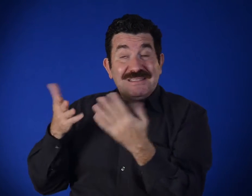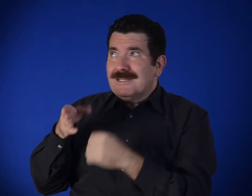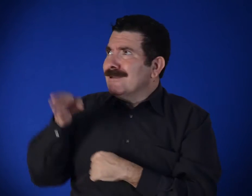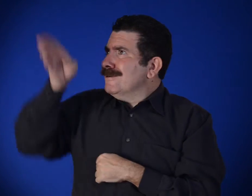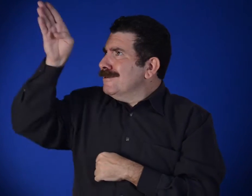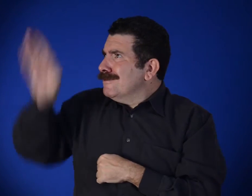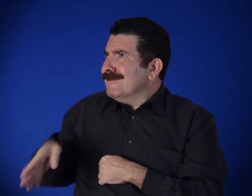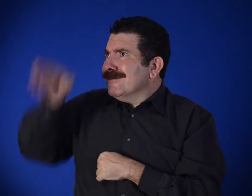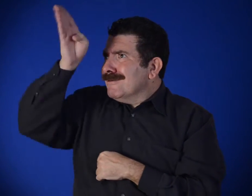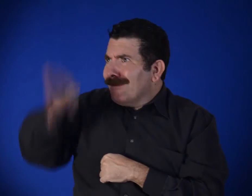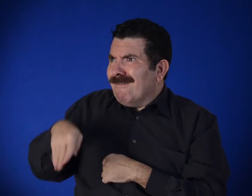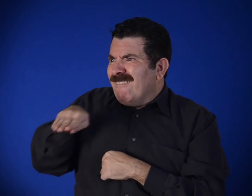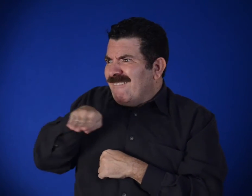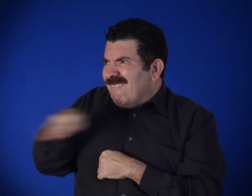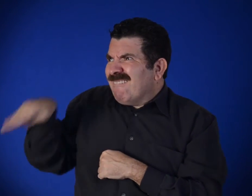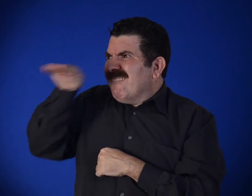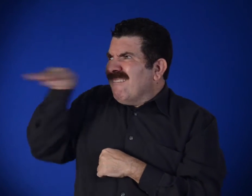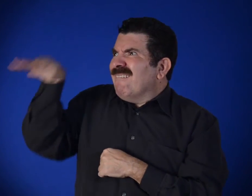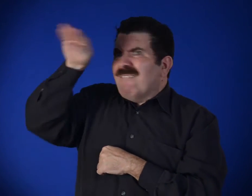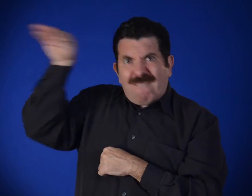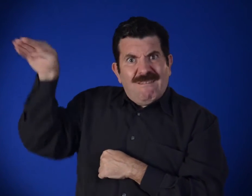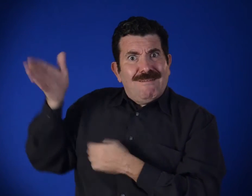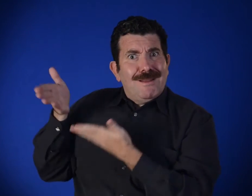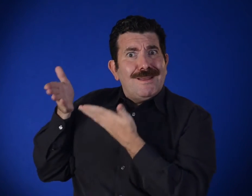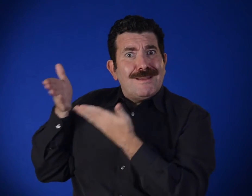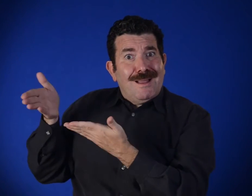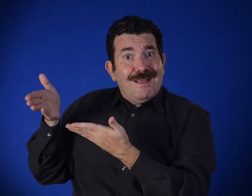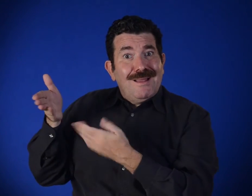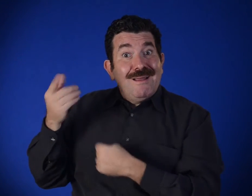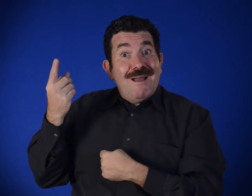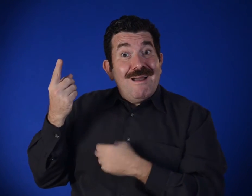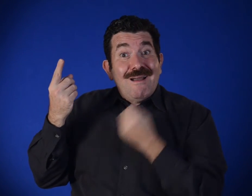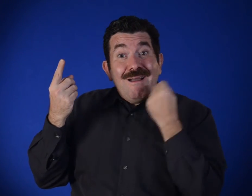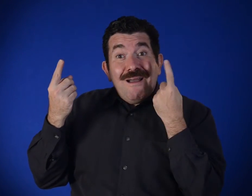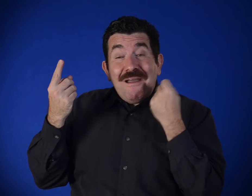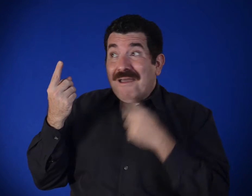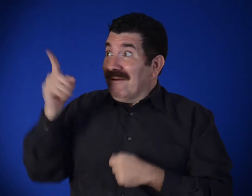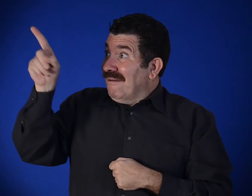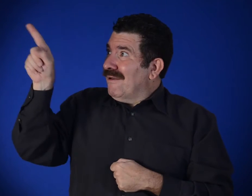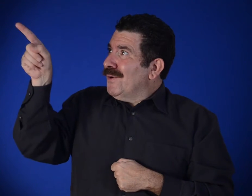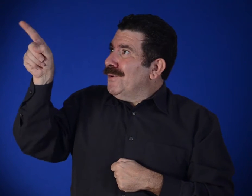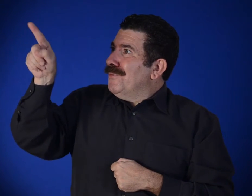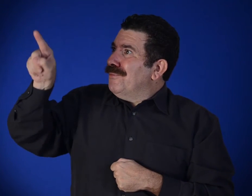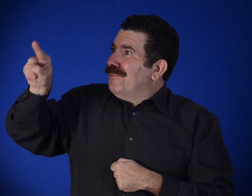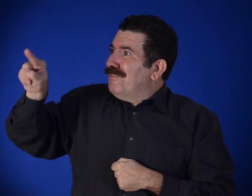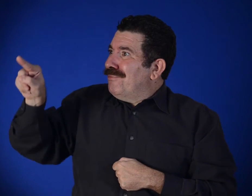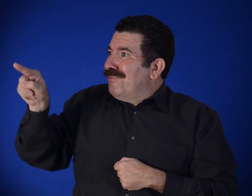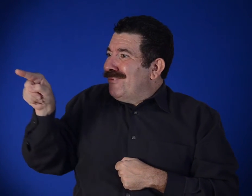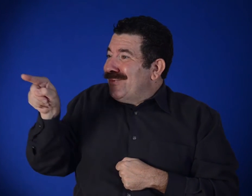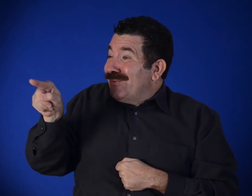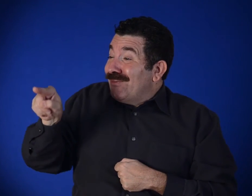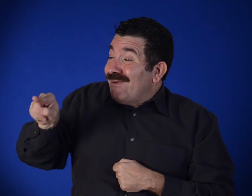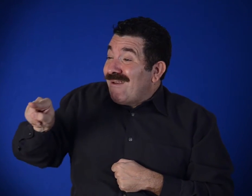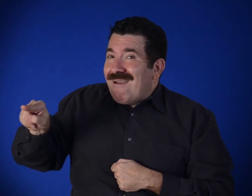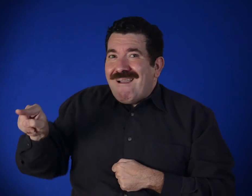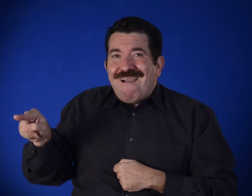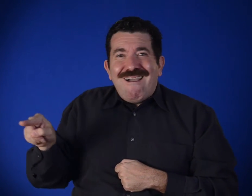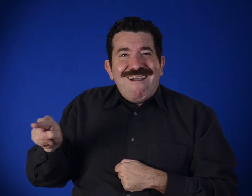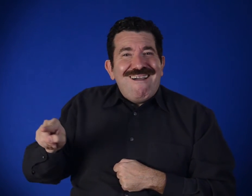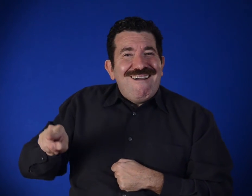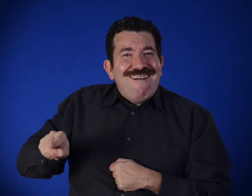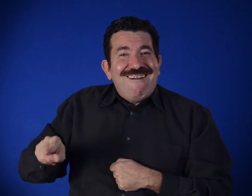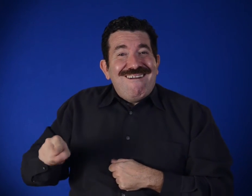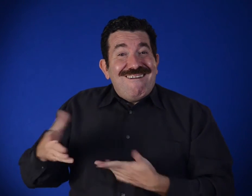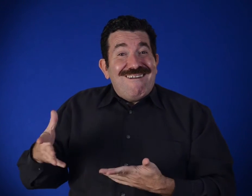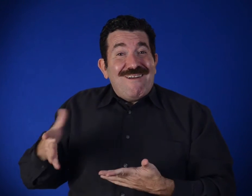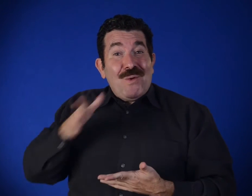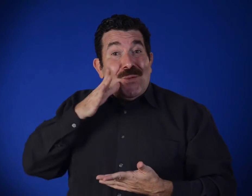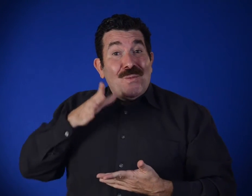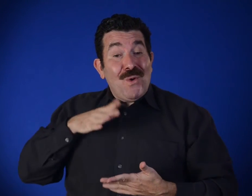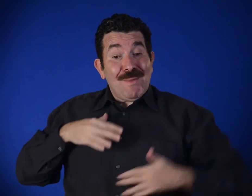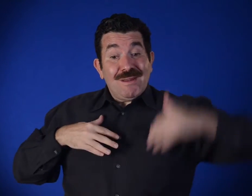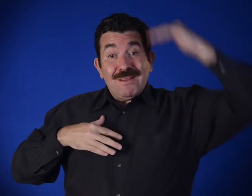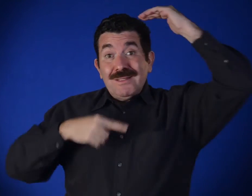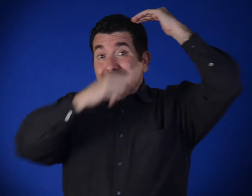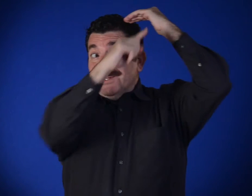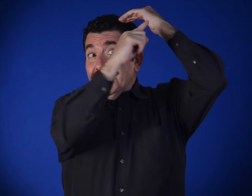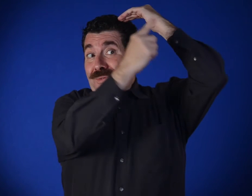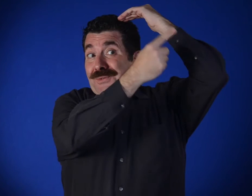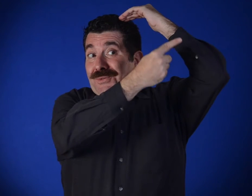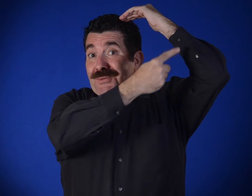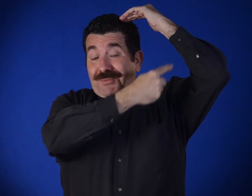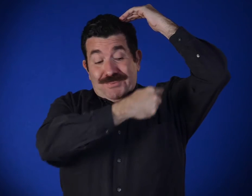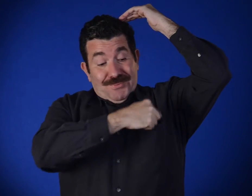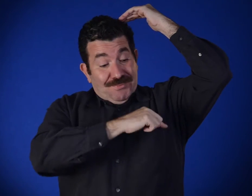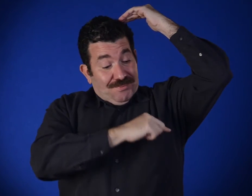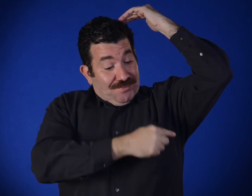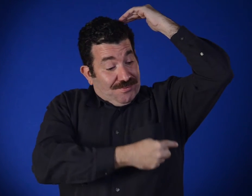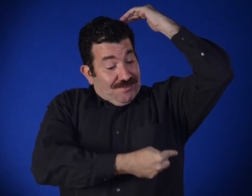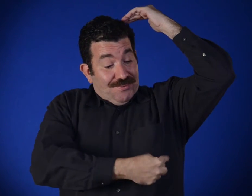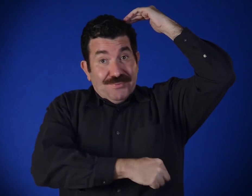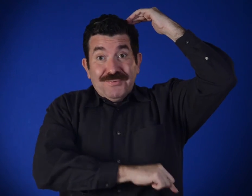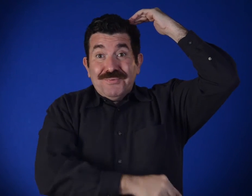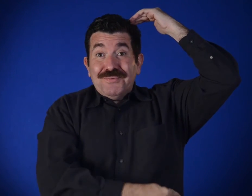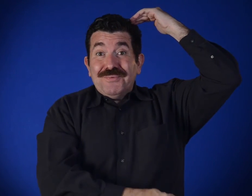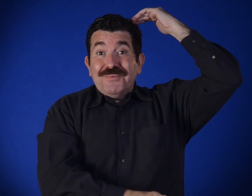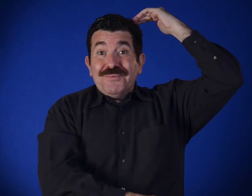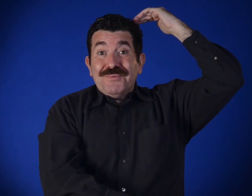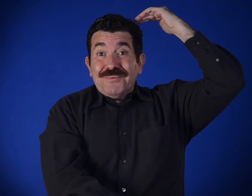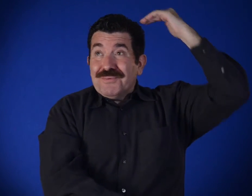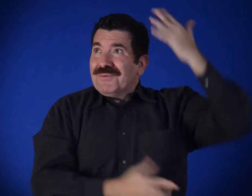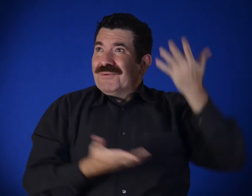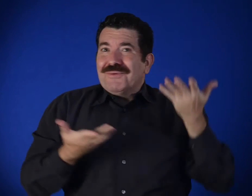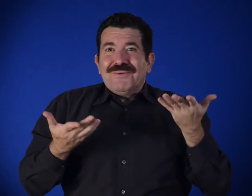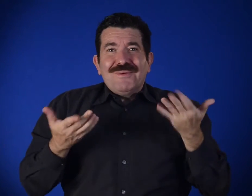because within a web of verticals and horizontals, our eyes are drawn to her silhouette and curves.